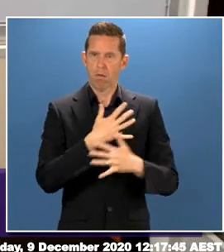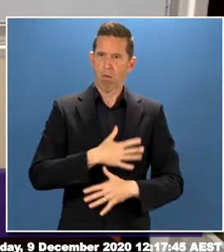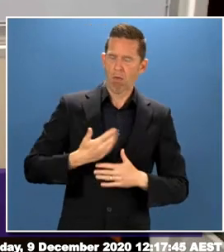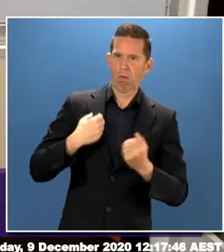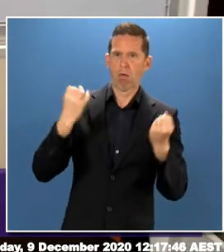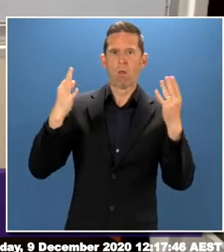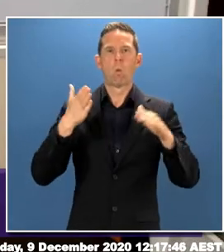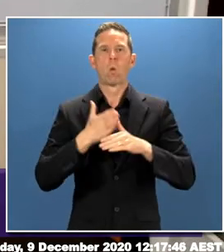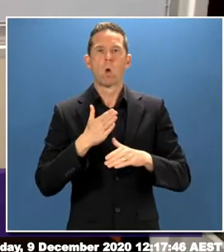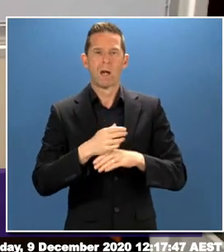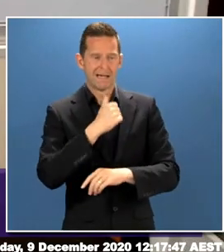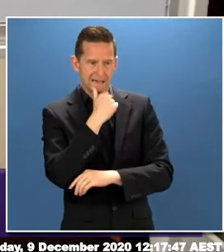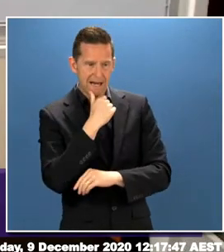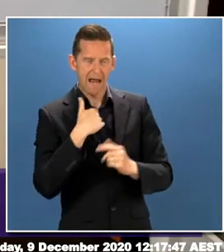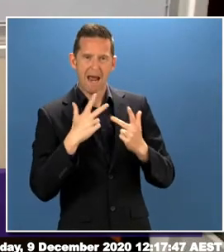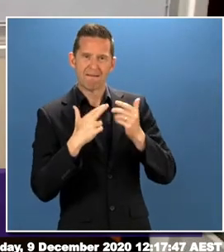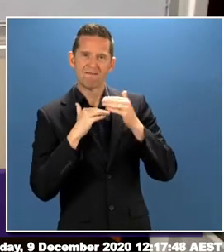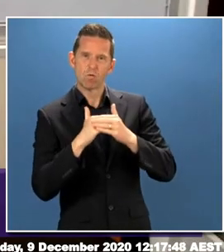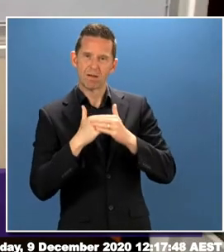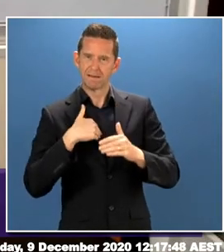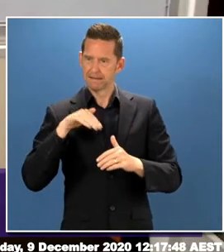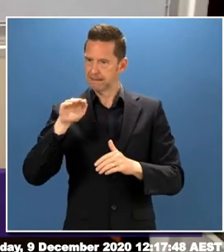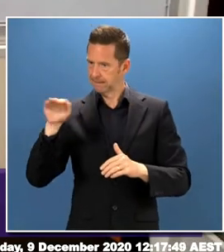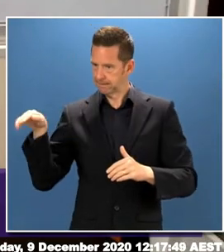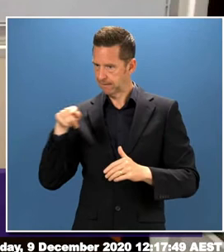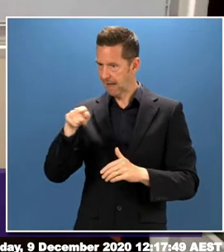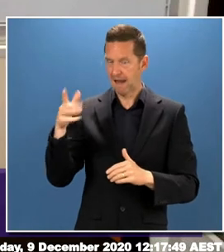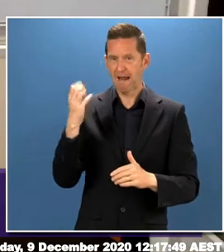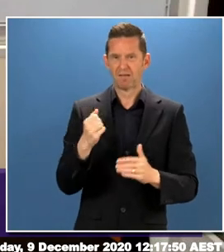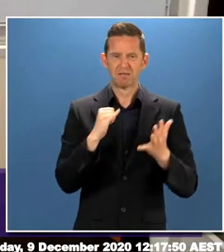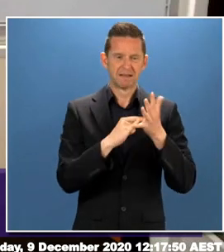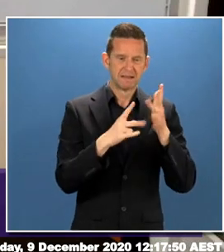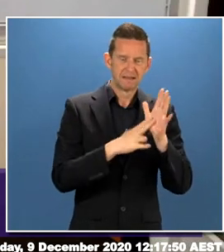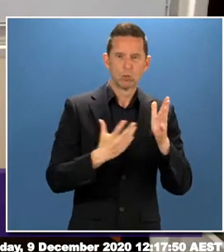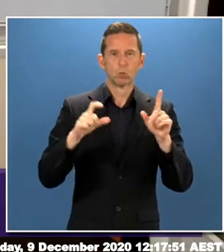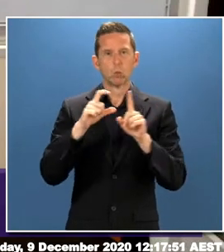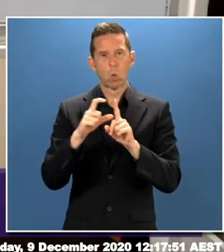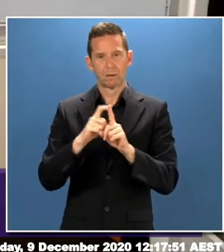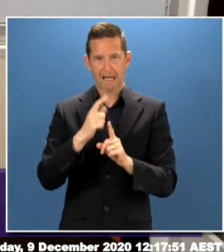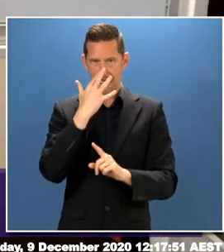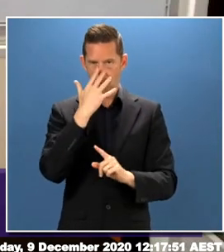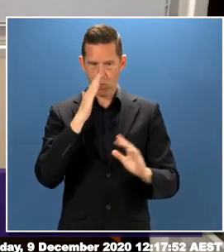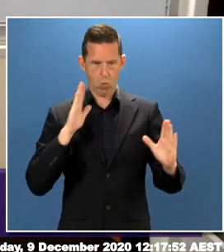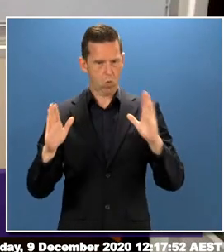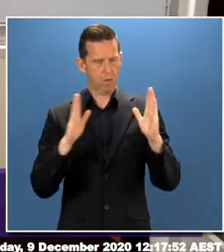I asked four other friends of mine who had adult sons and daughters in the age range that I thought that they would want something,